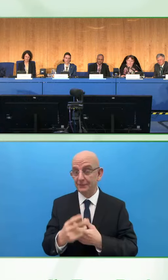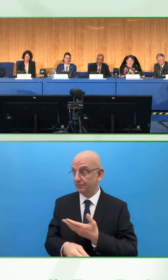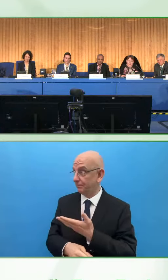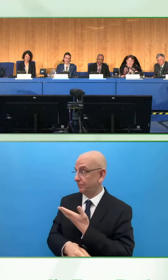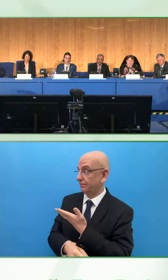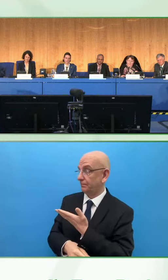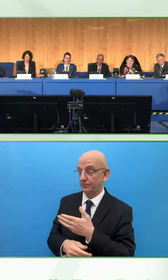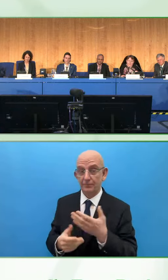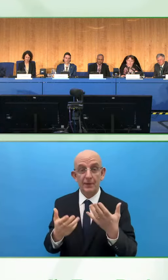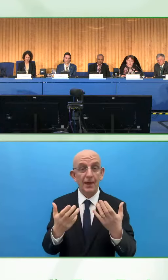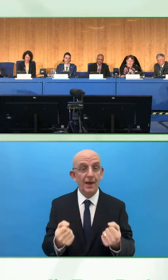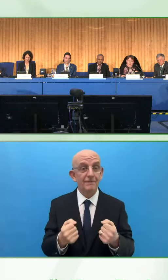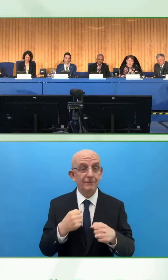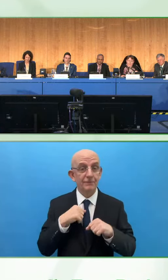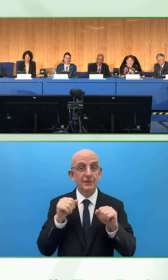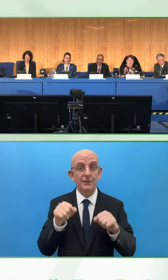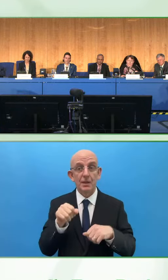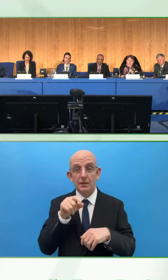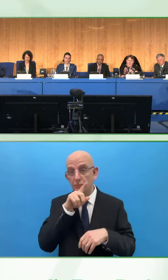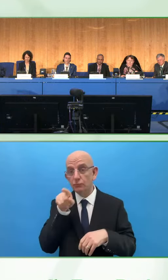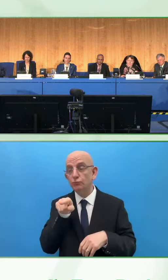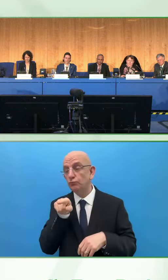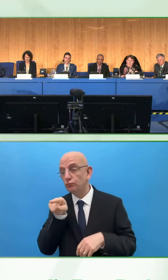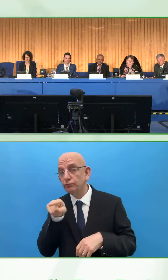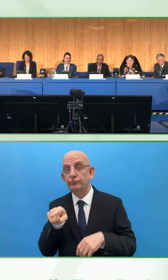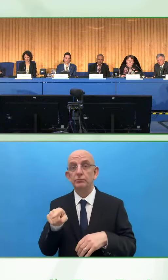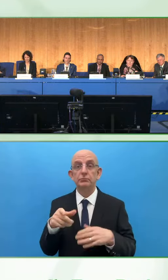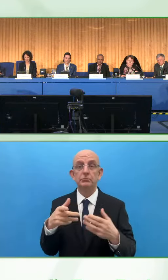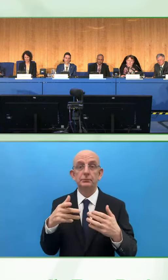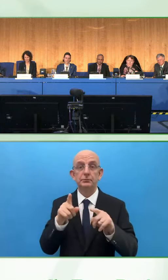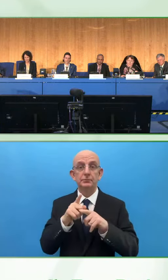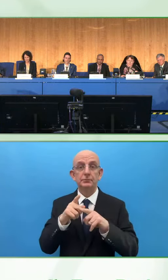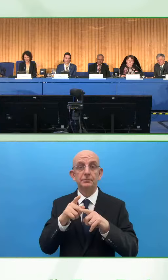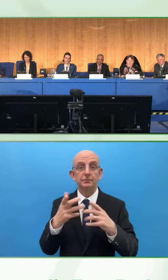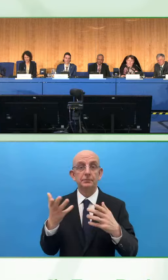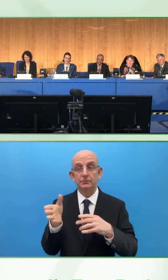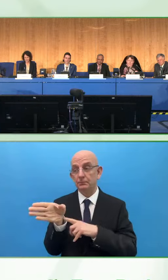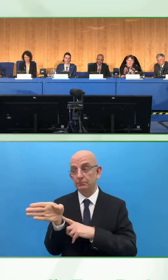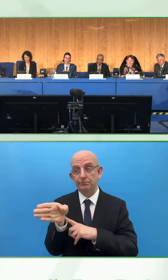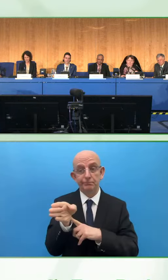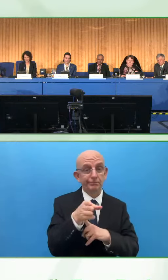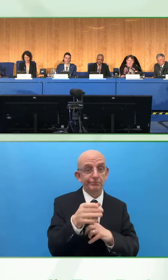I opened doors.